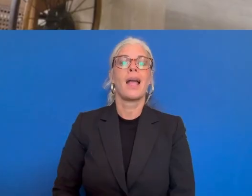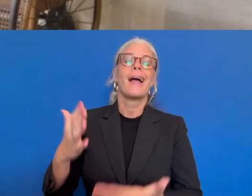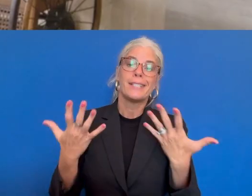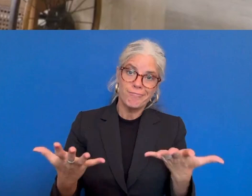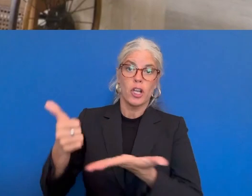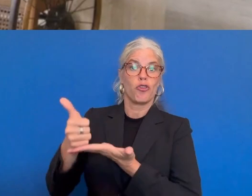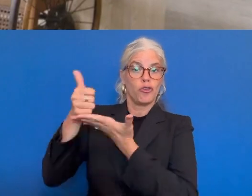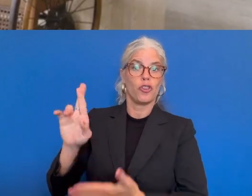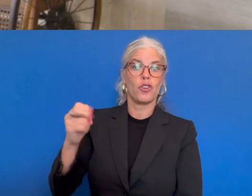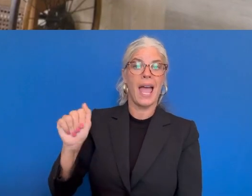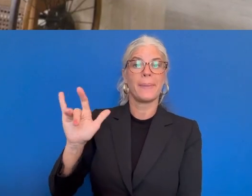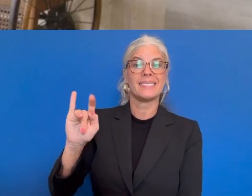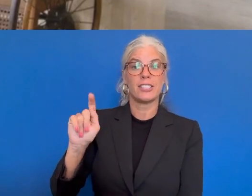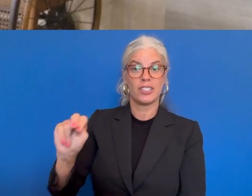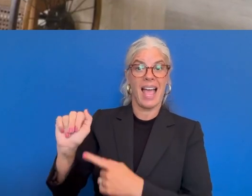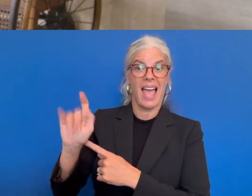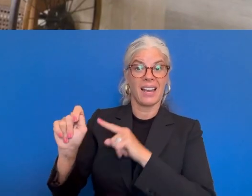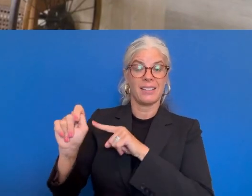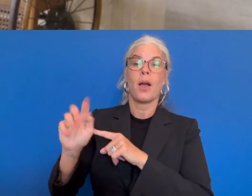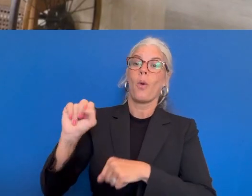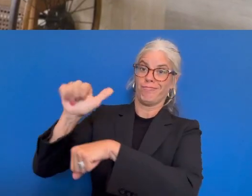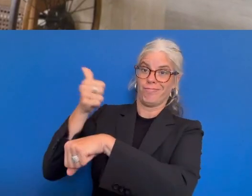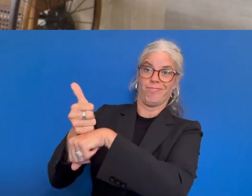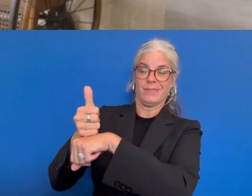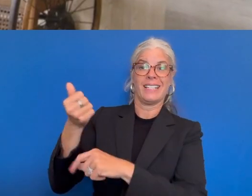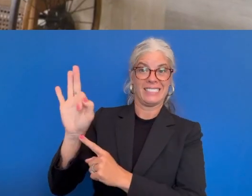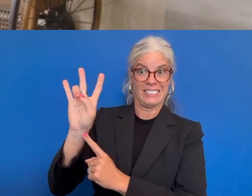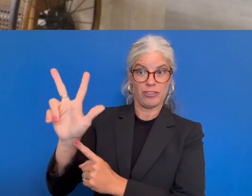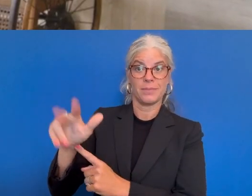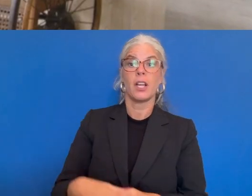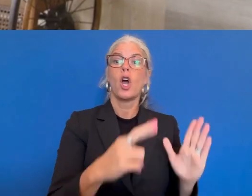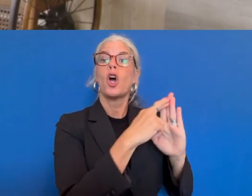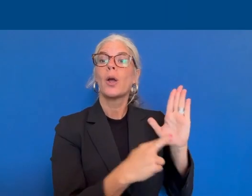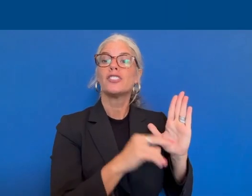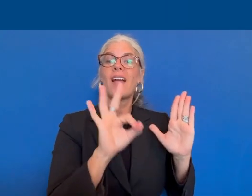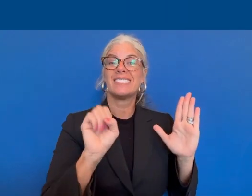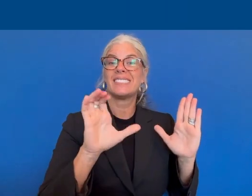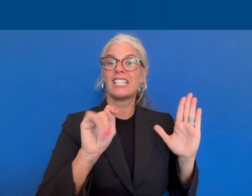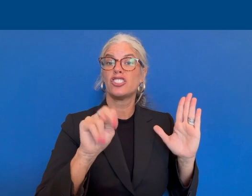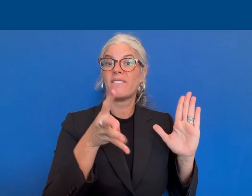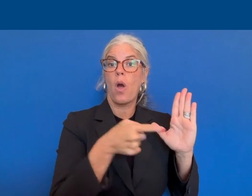Although the Rehabilitation Act was enacted in 1973, the regulations of Section 504